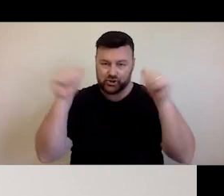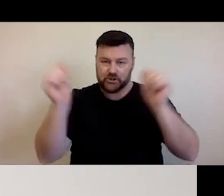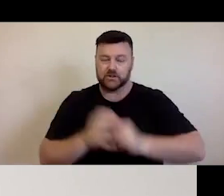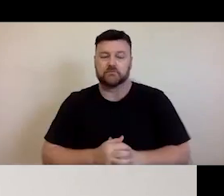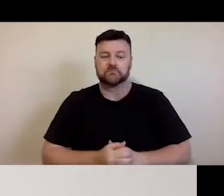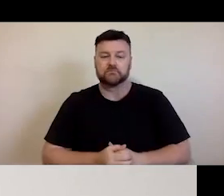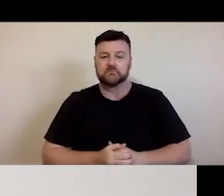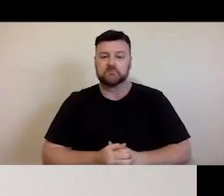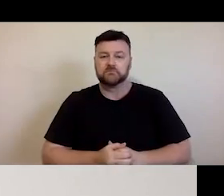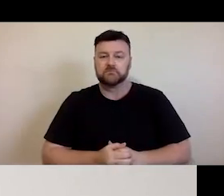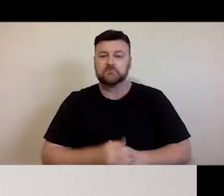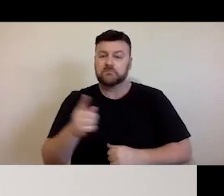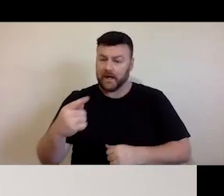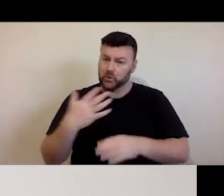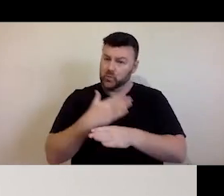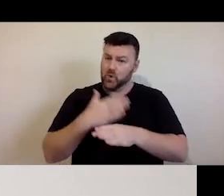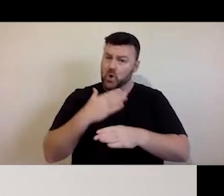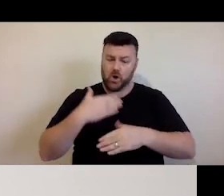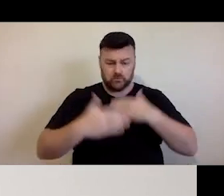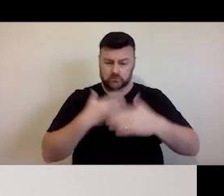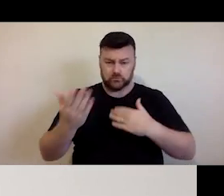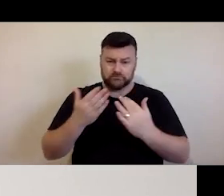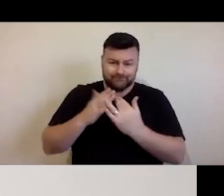don't neglect them, we don't hide them, we don't turn away because we